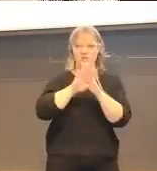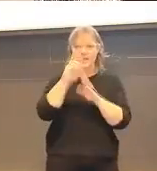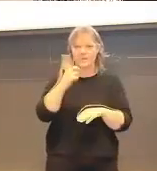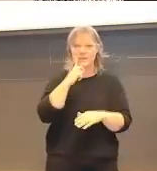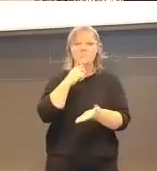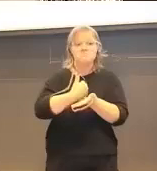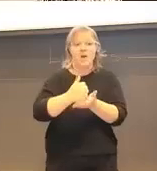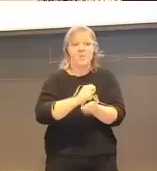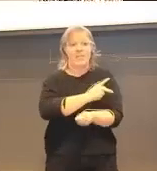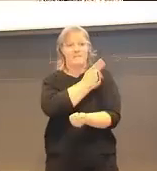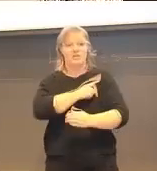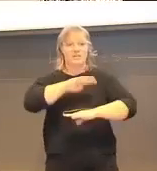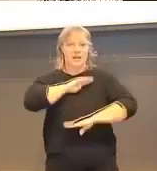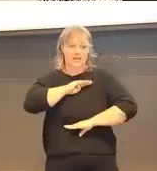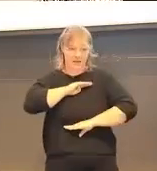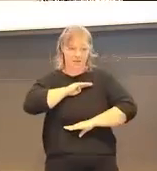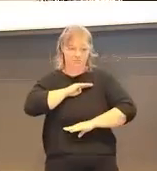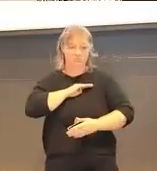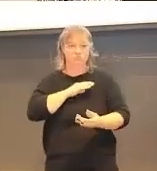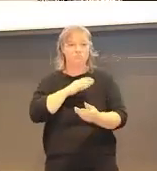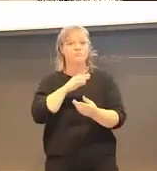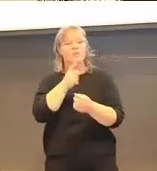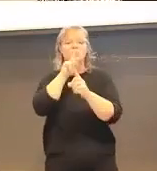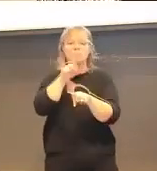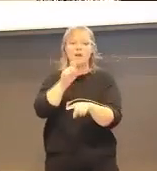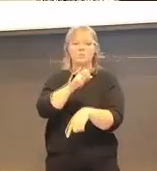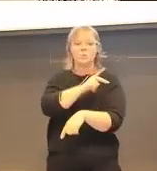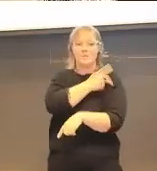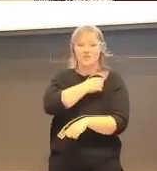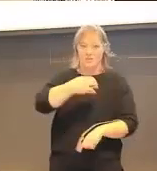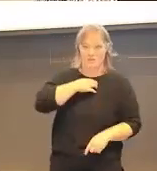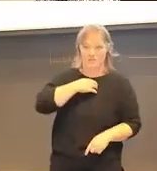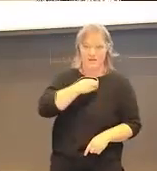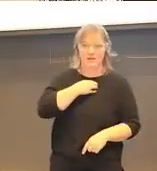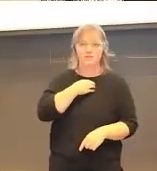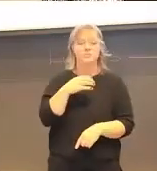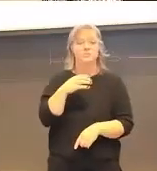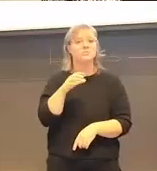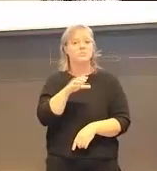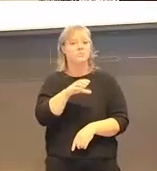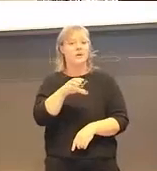patient satisfaction in response to Patient complaints as well as the fact that patient